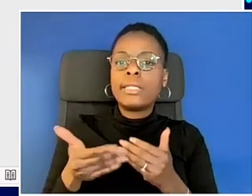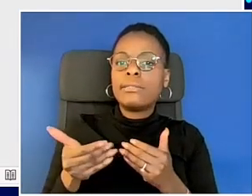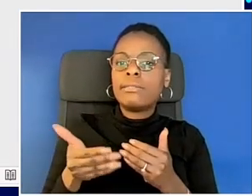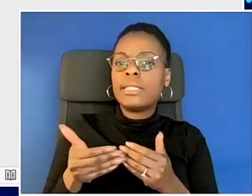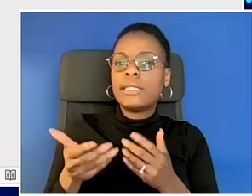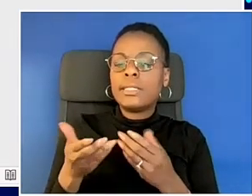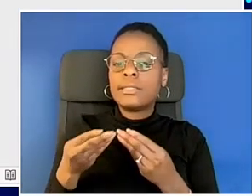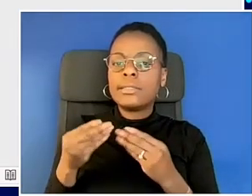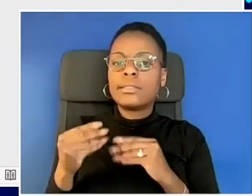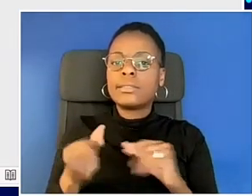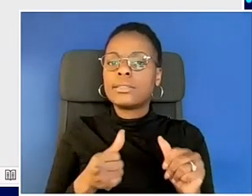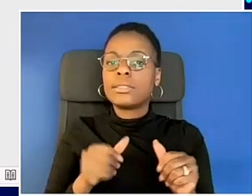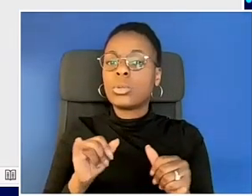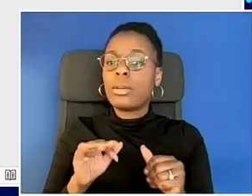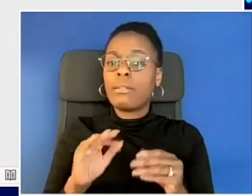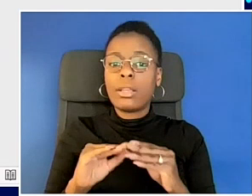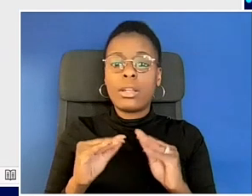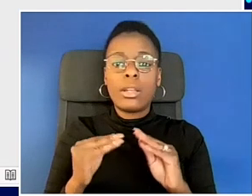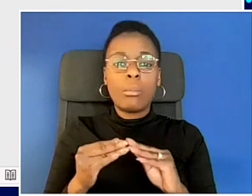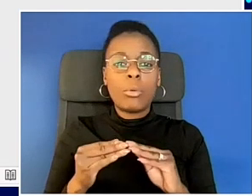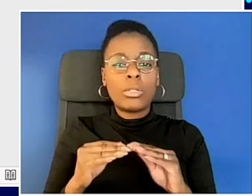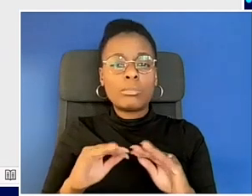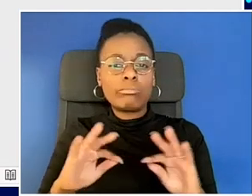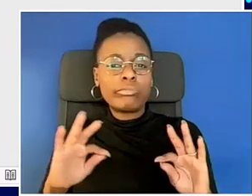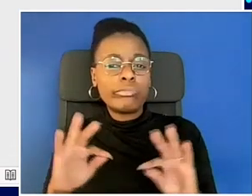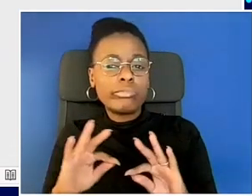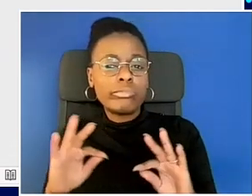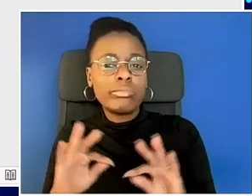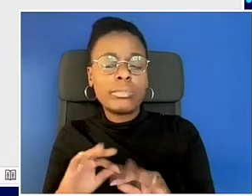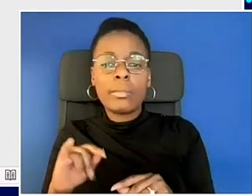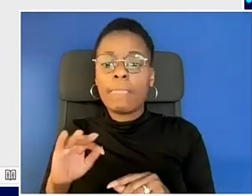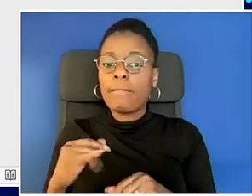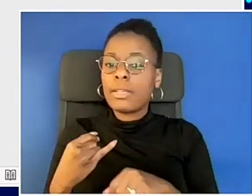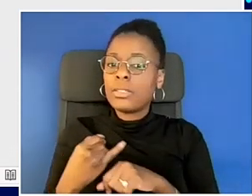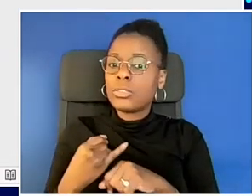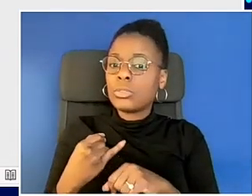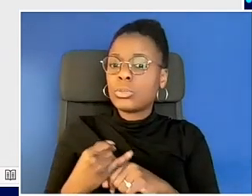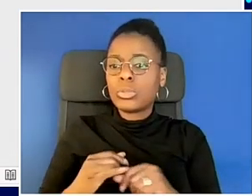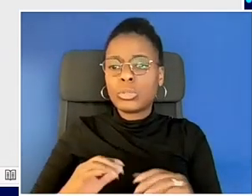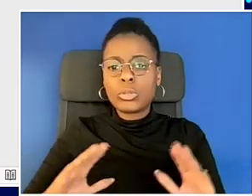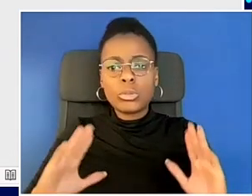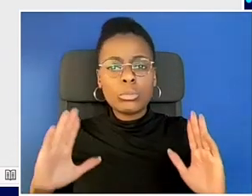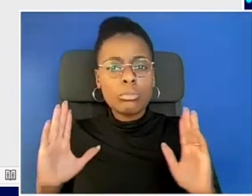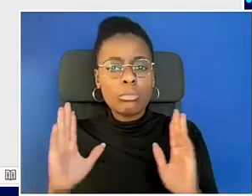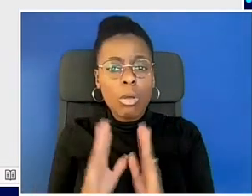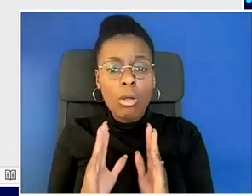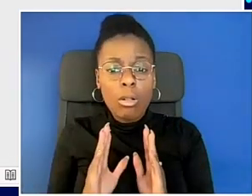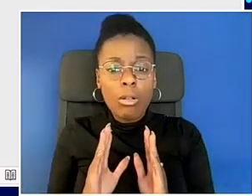tiny, if the footprint of the institution is really tiny, I'm kind of ready to